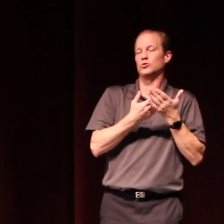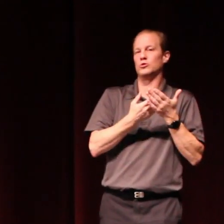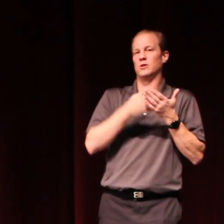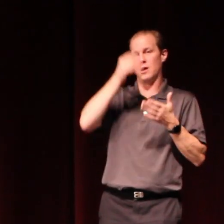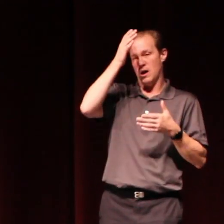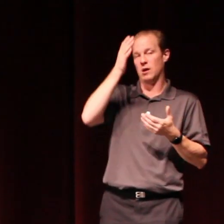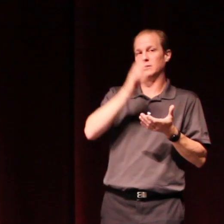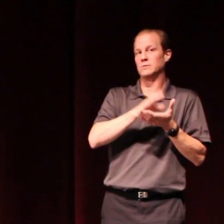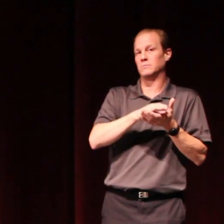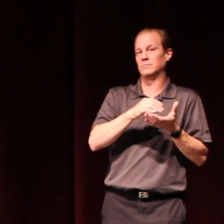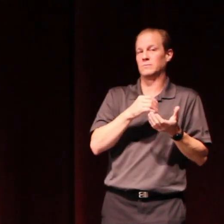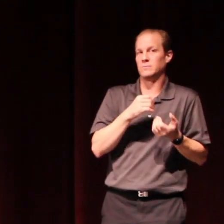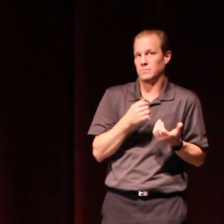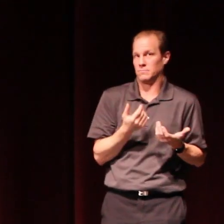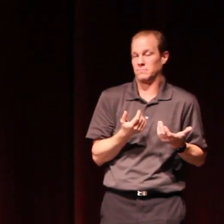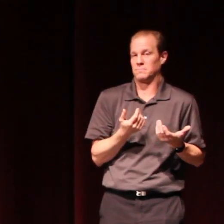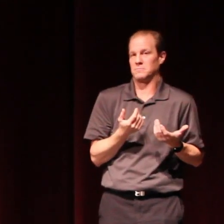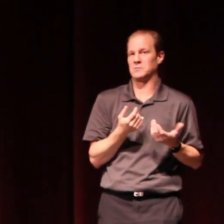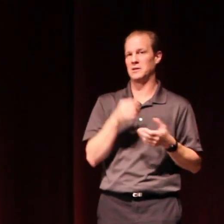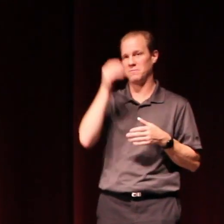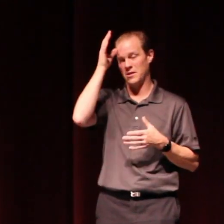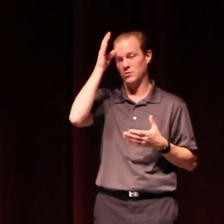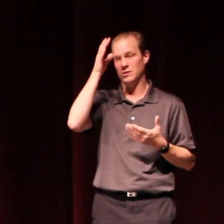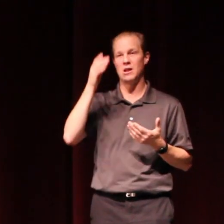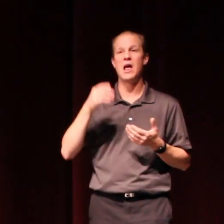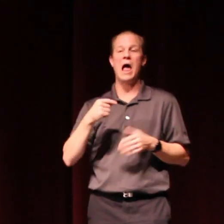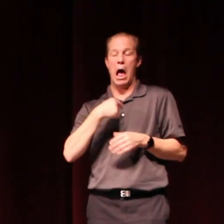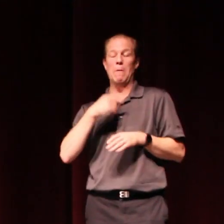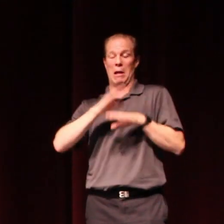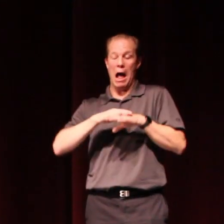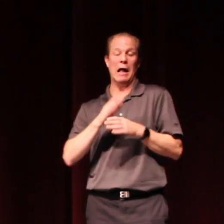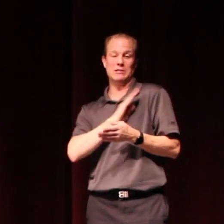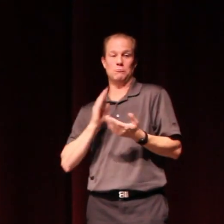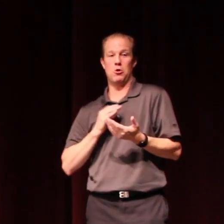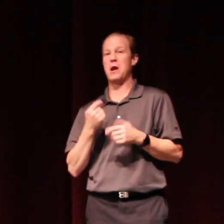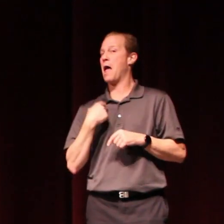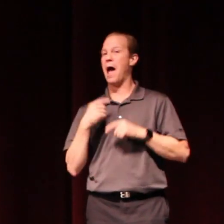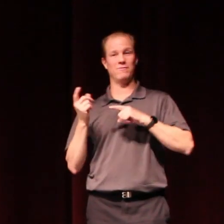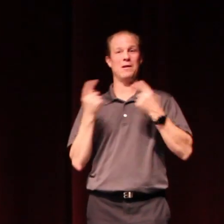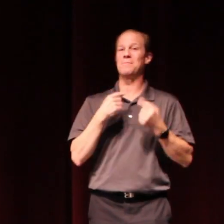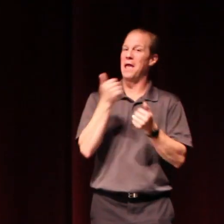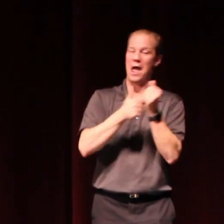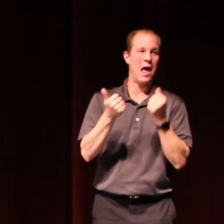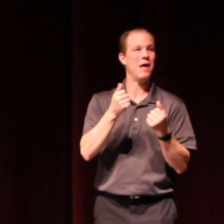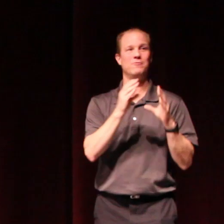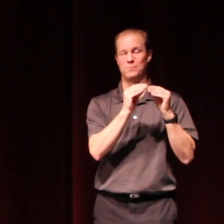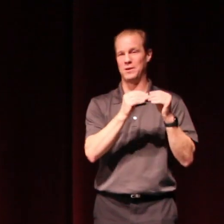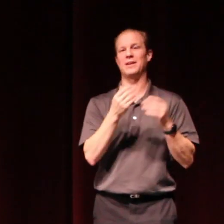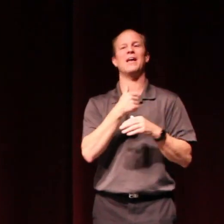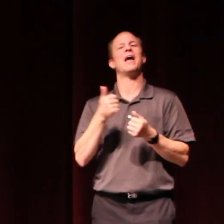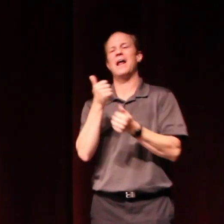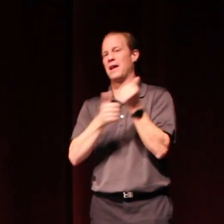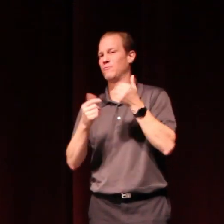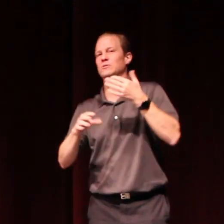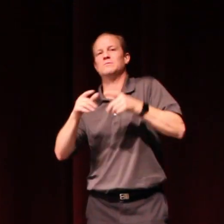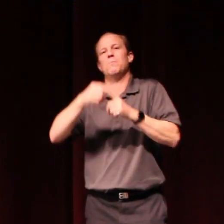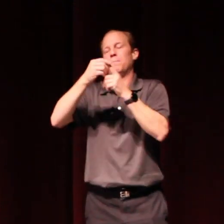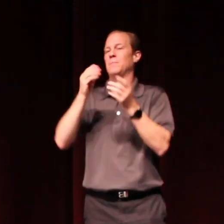I've already been on this board, I've made it to every meeting, I've made it to every special meeting, because this place as Benny said, is important to me, and I'll continue